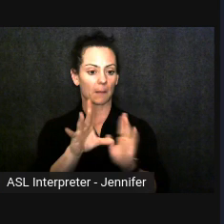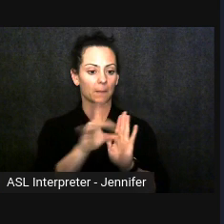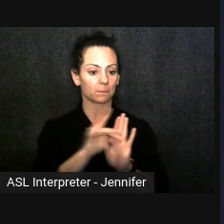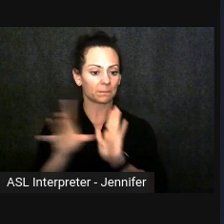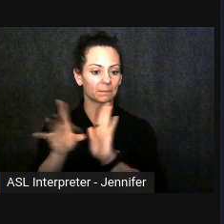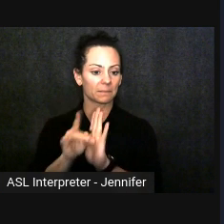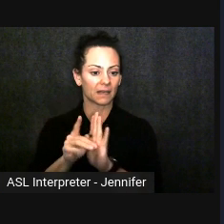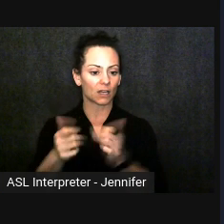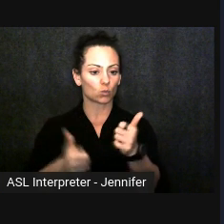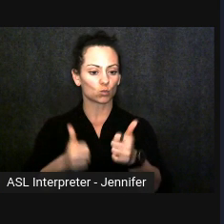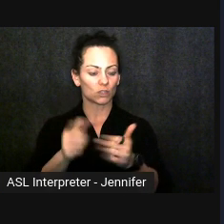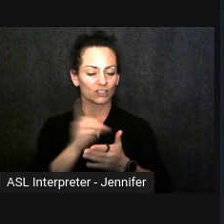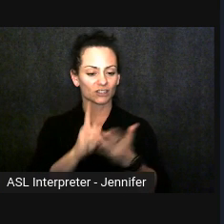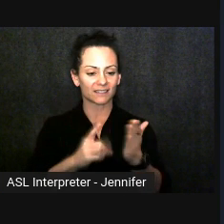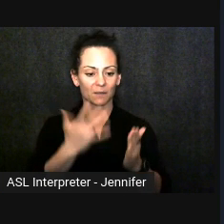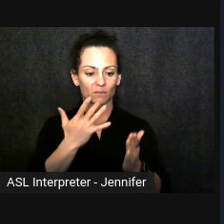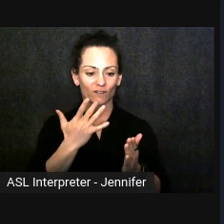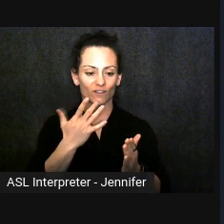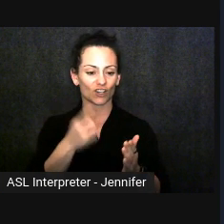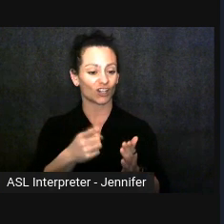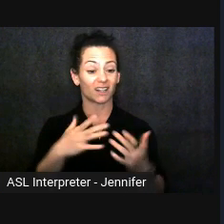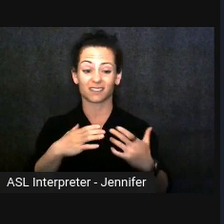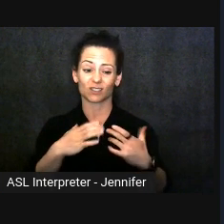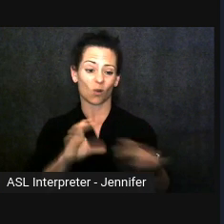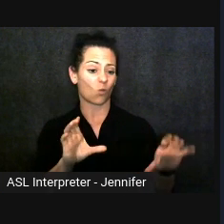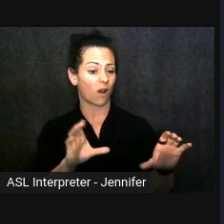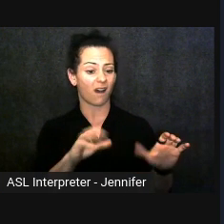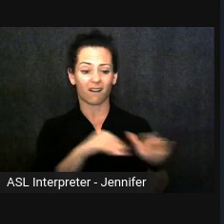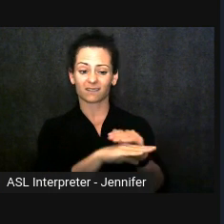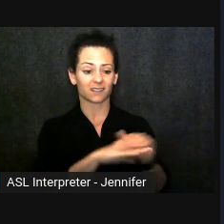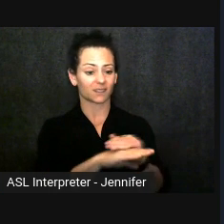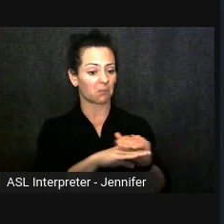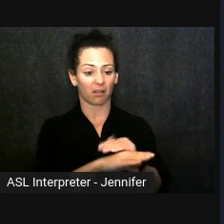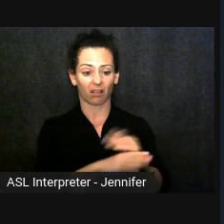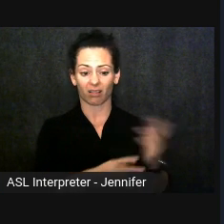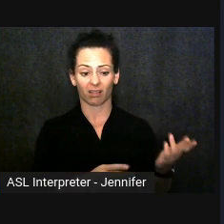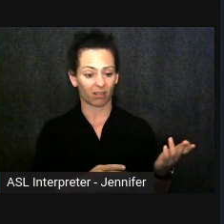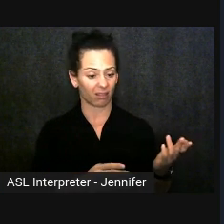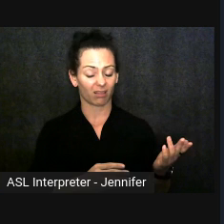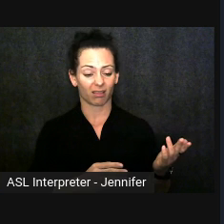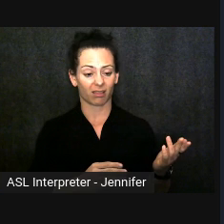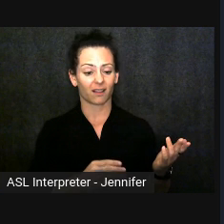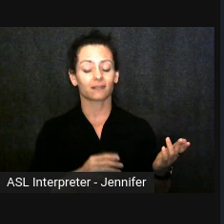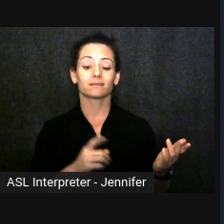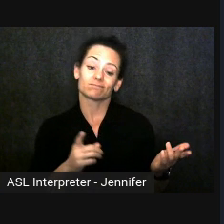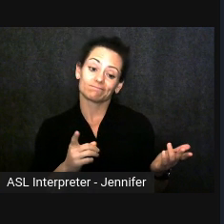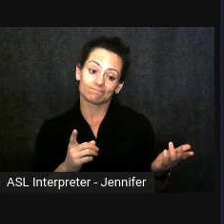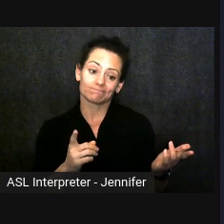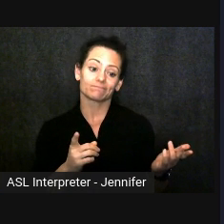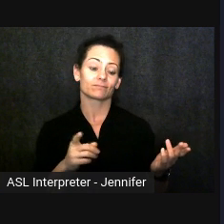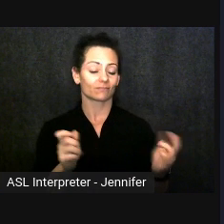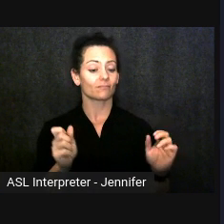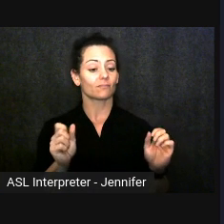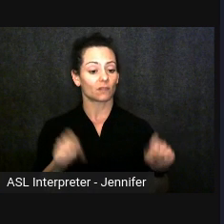In those situations, you have options. You can research potential other accessible designs,